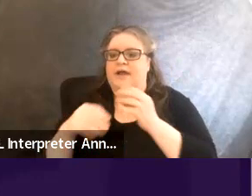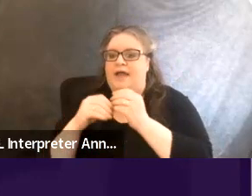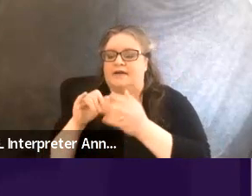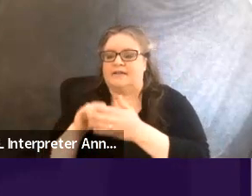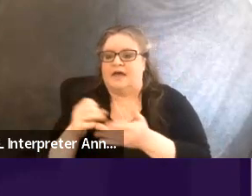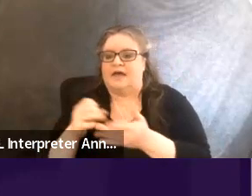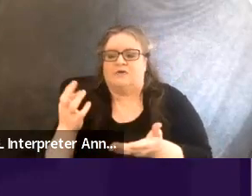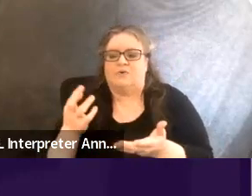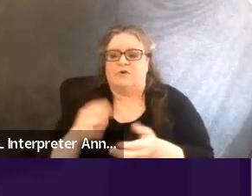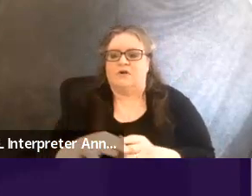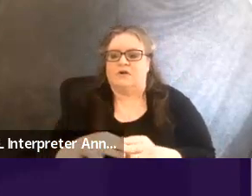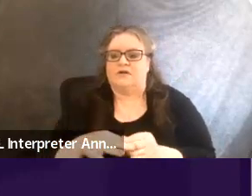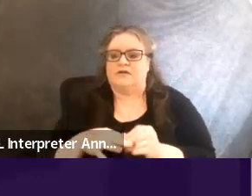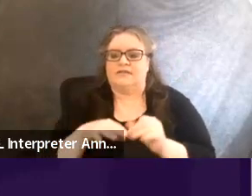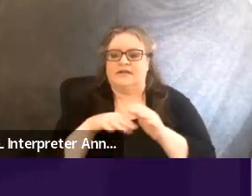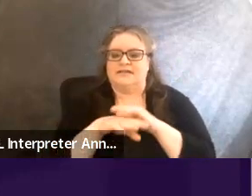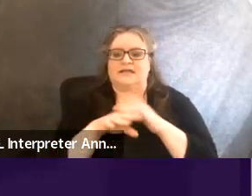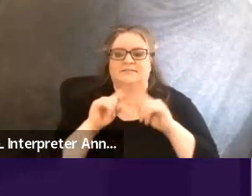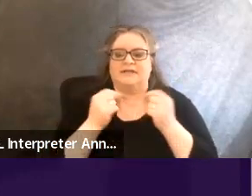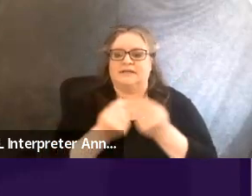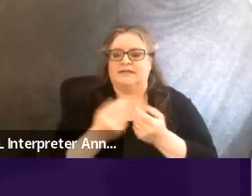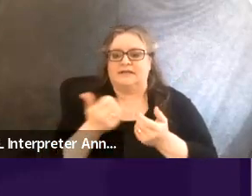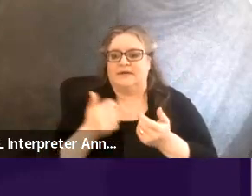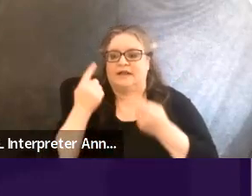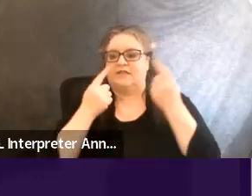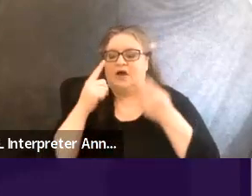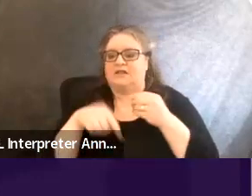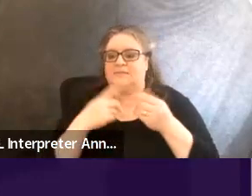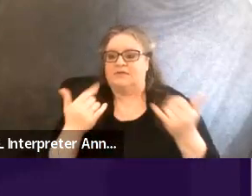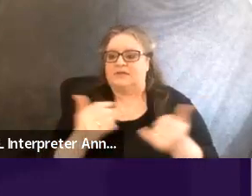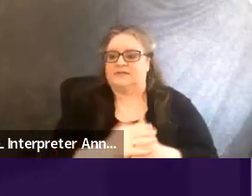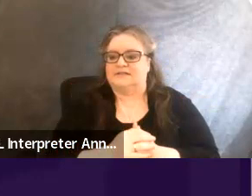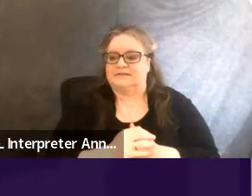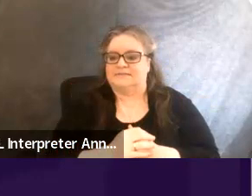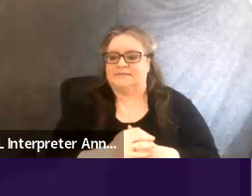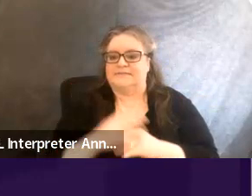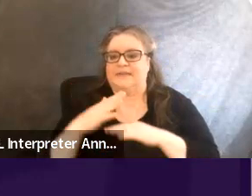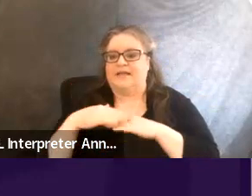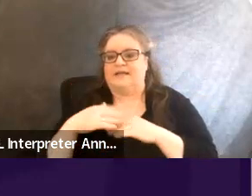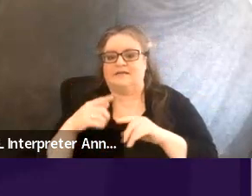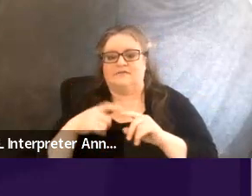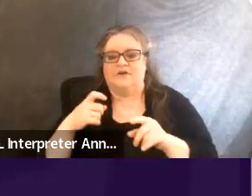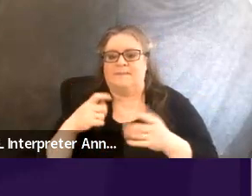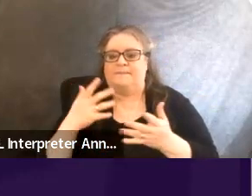or if the accessibility team has any thoughts on this, at least from what